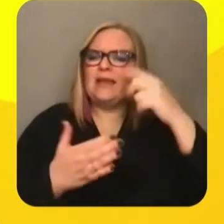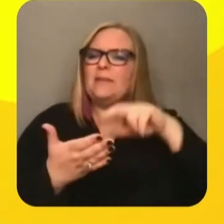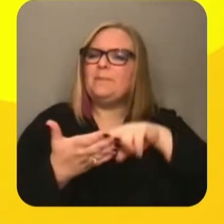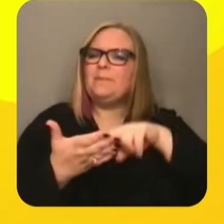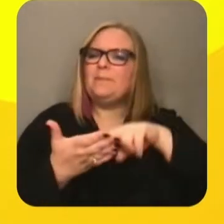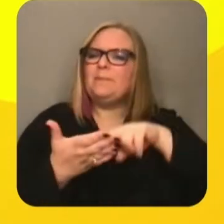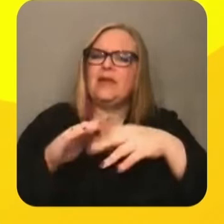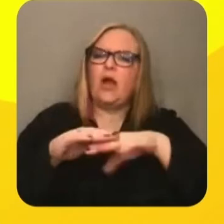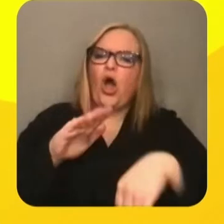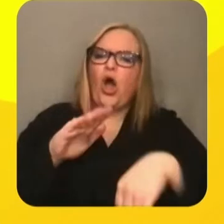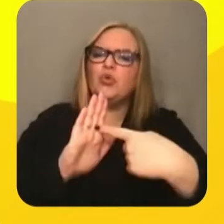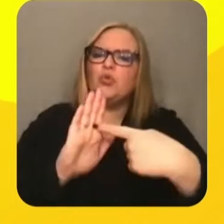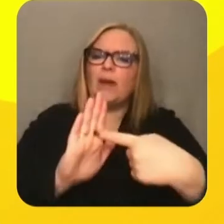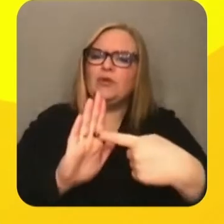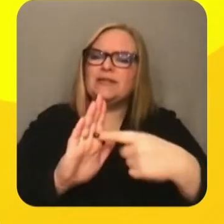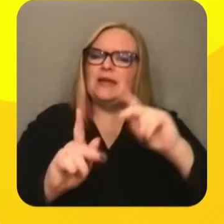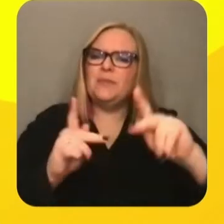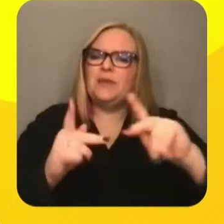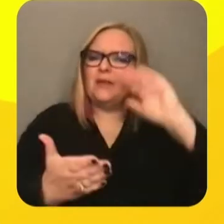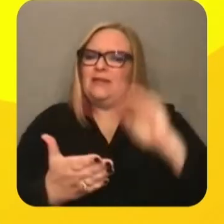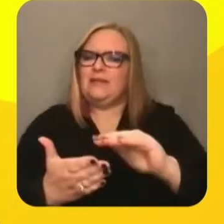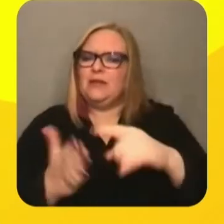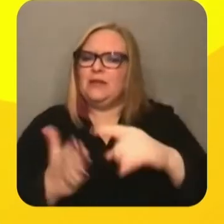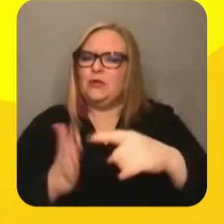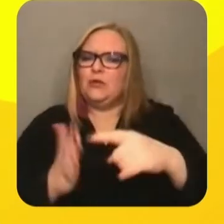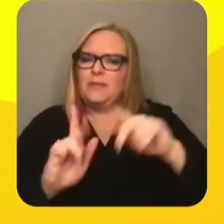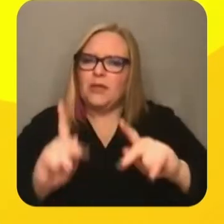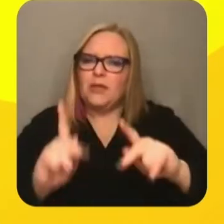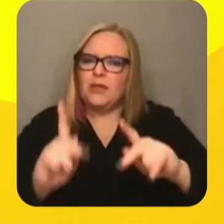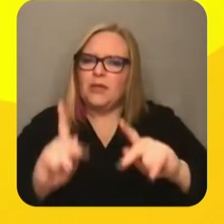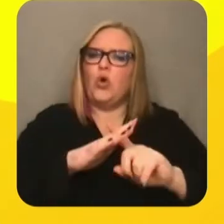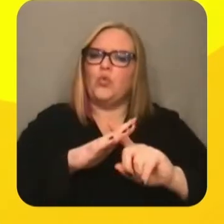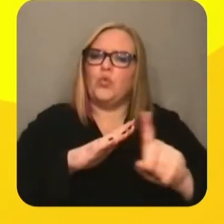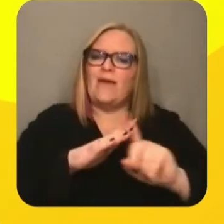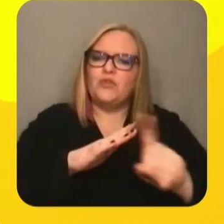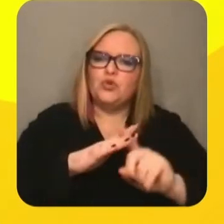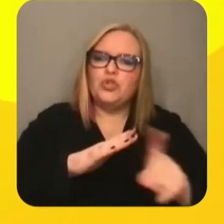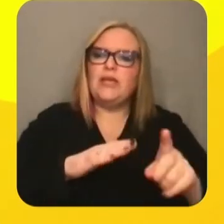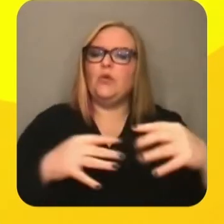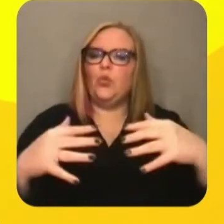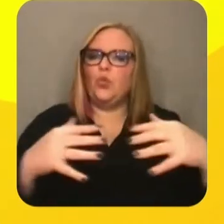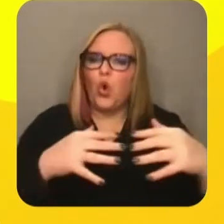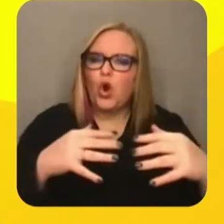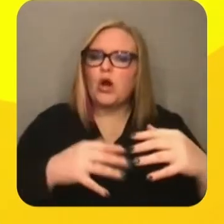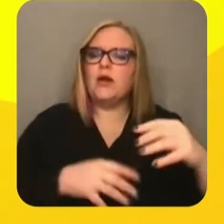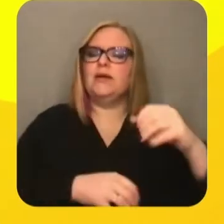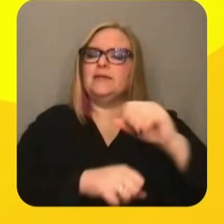whether the forces of immigration, refugee, war, slavery, colonization have around the world.